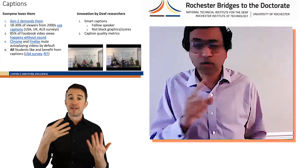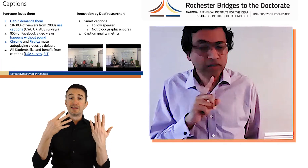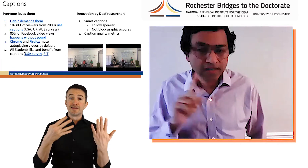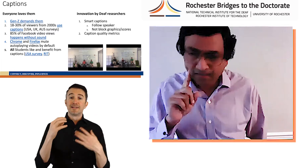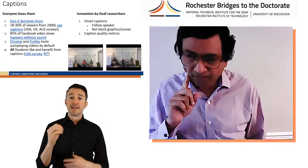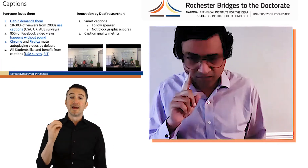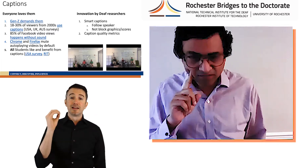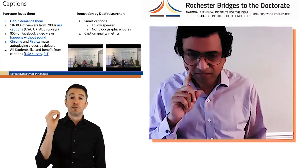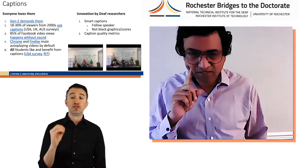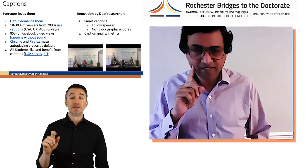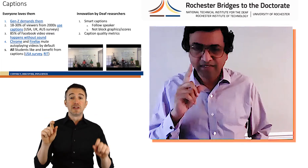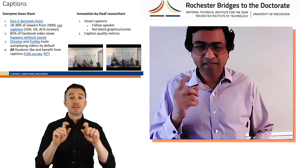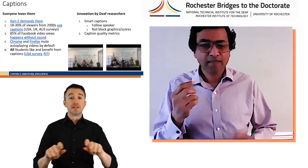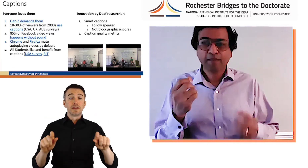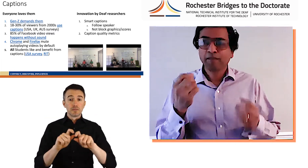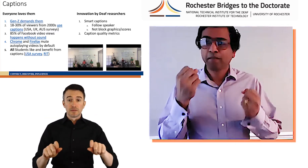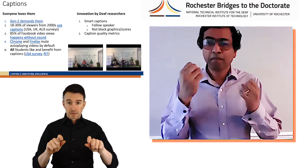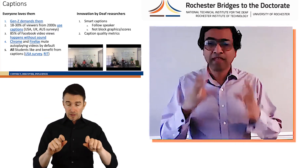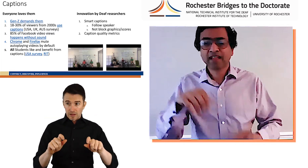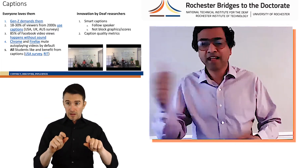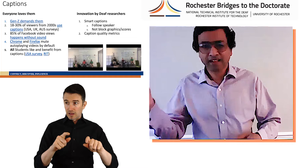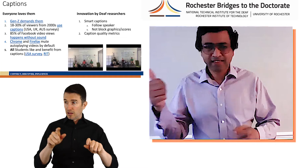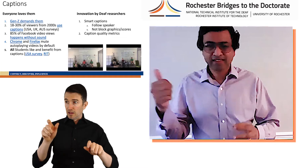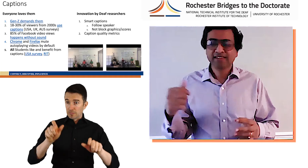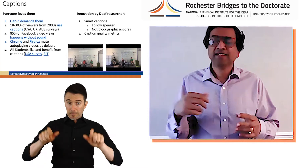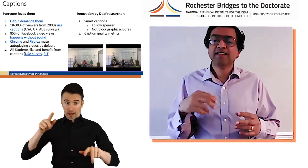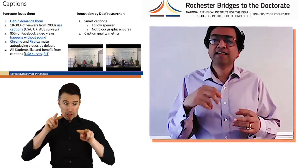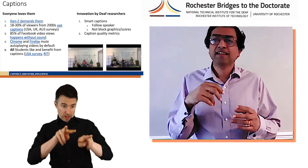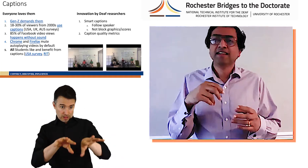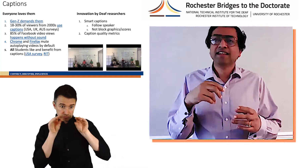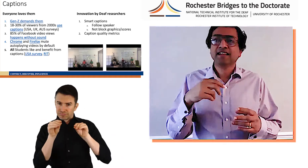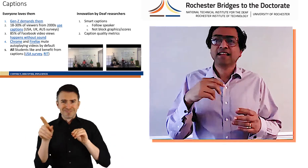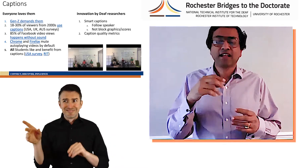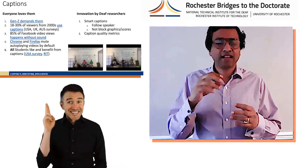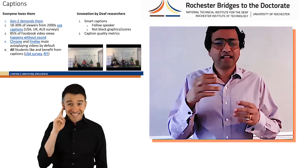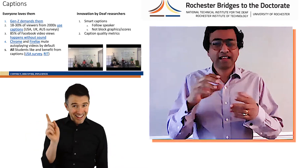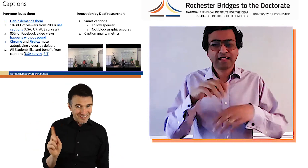90% of caption users are not deaf.